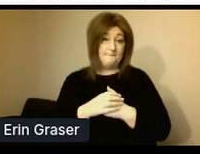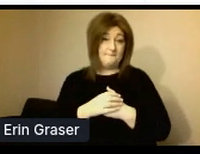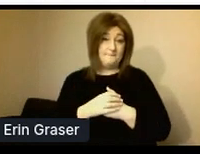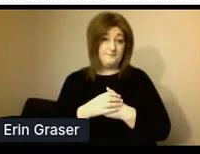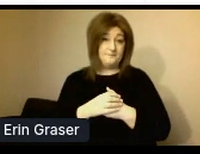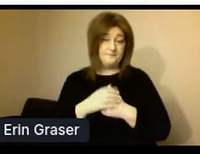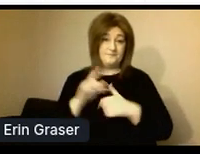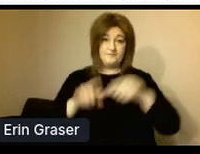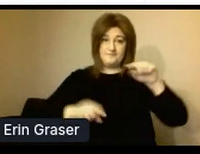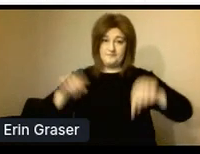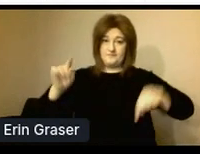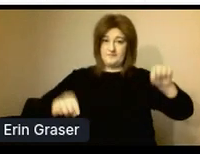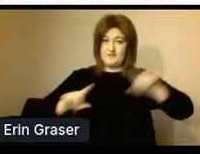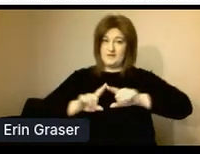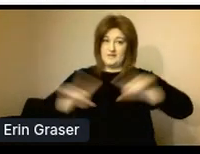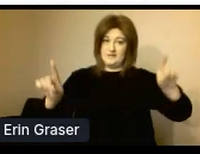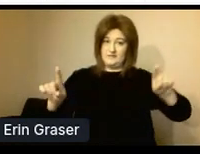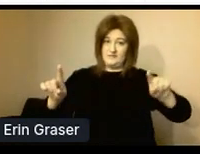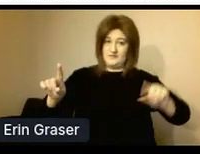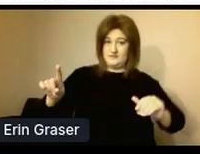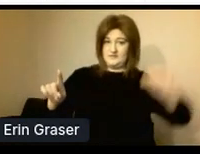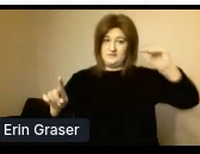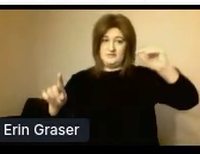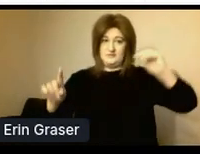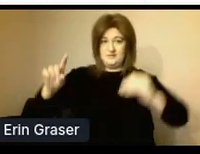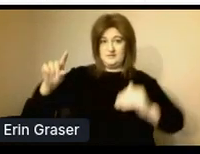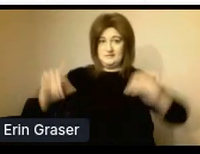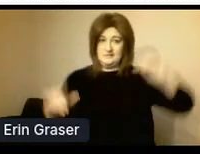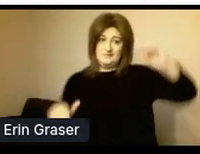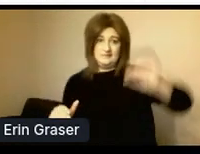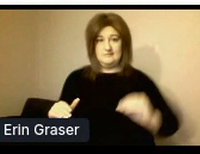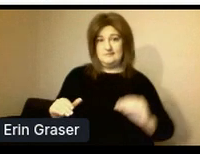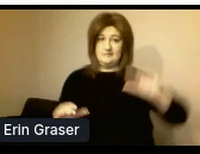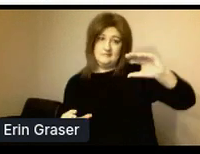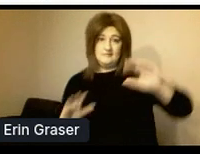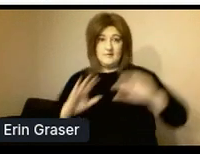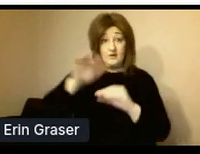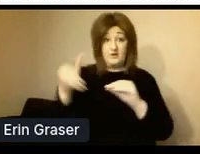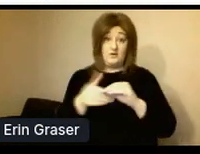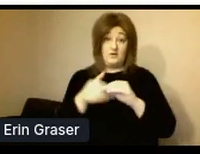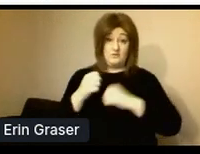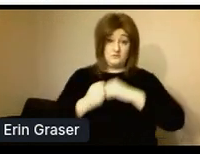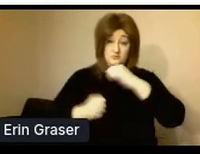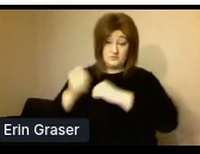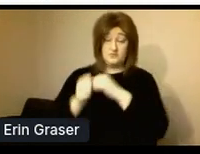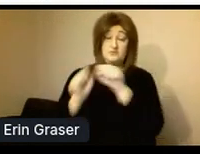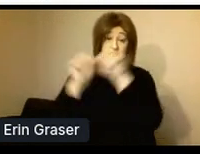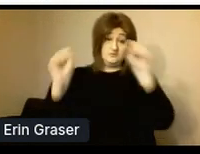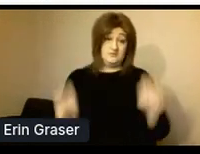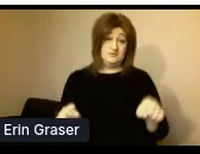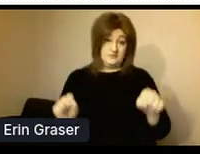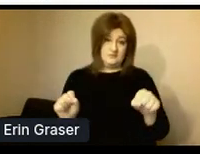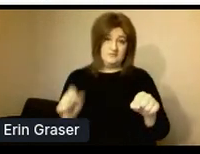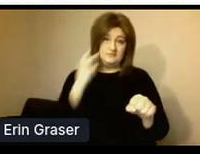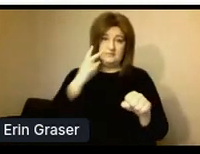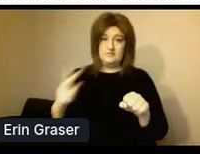But yet, we can see these disparities in all of our structural systems. We can see it in health care.